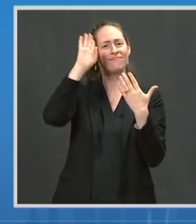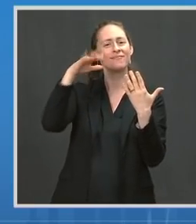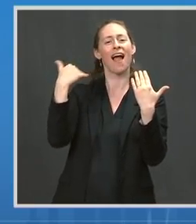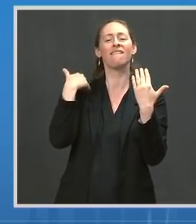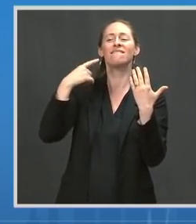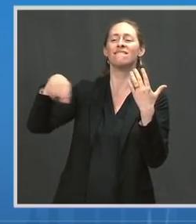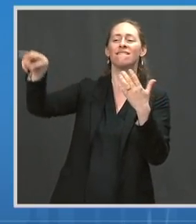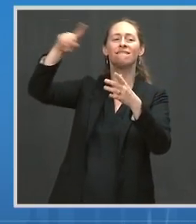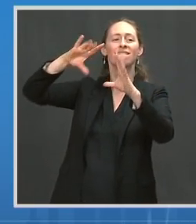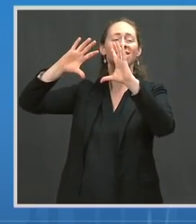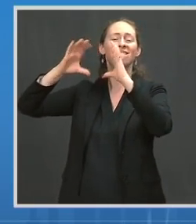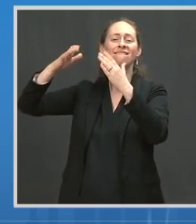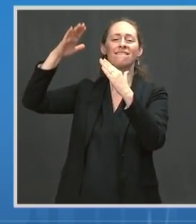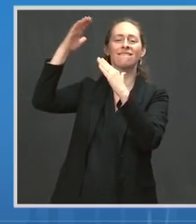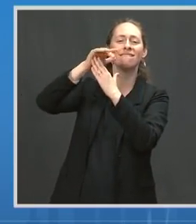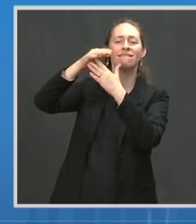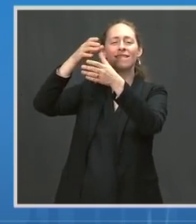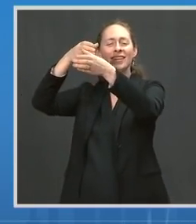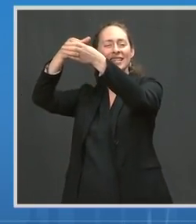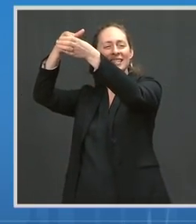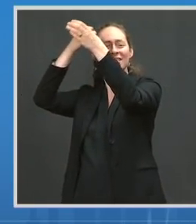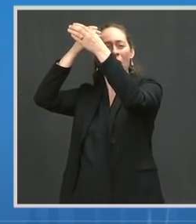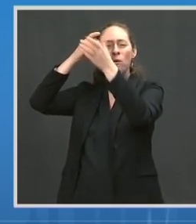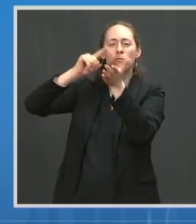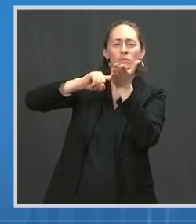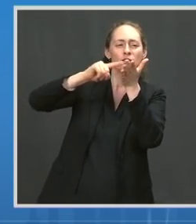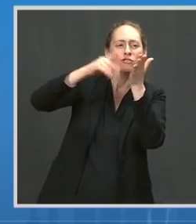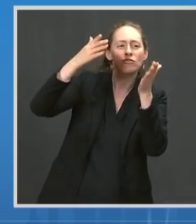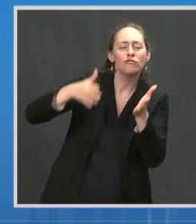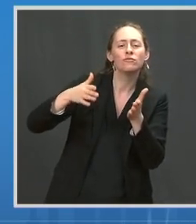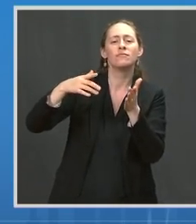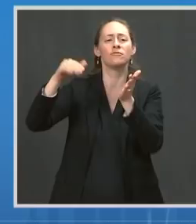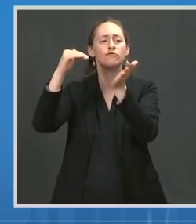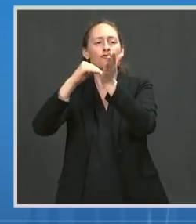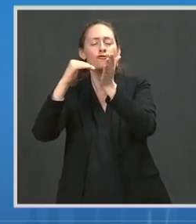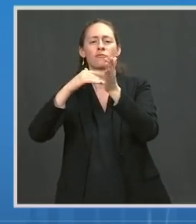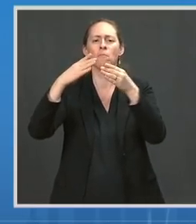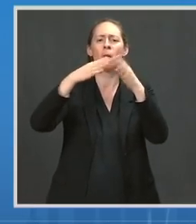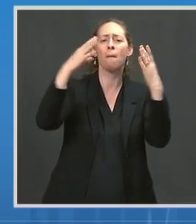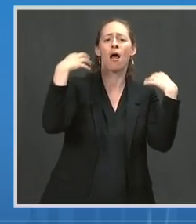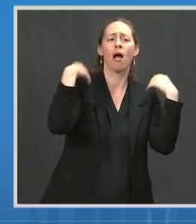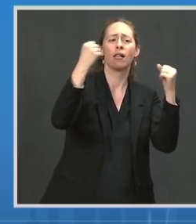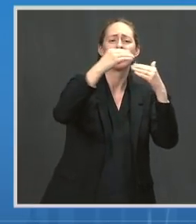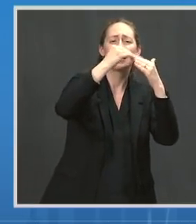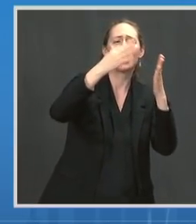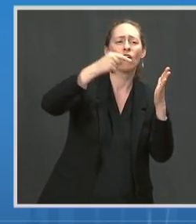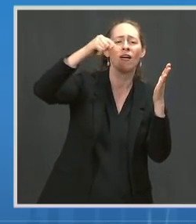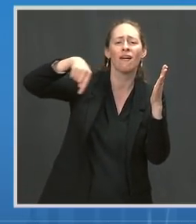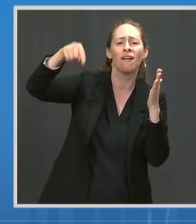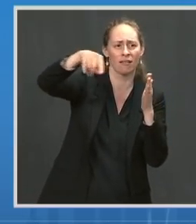and local public health leaders, when we arrived, the U.S. was sequencing only a small fragment of what other countries were.